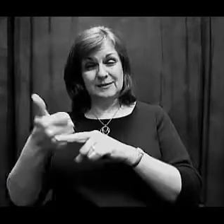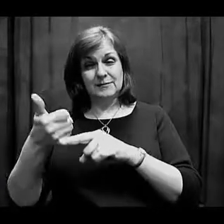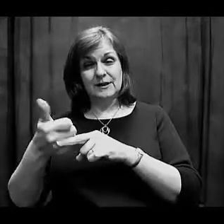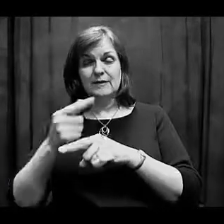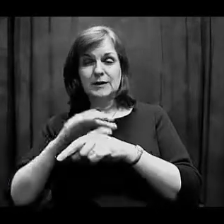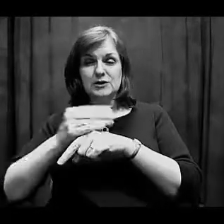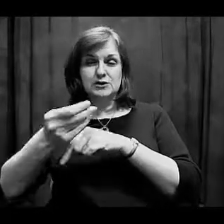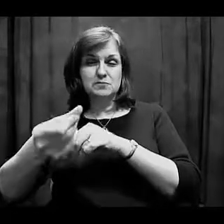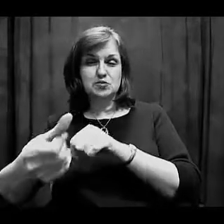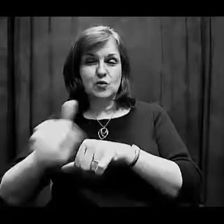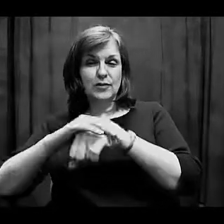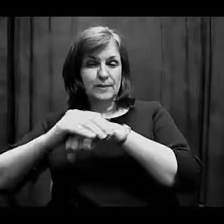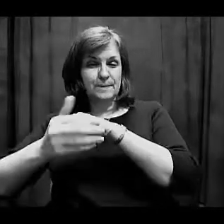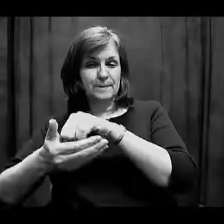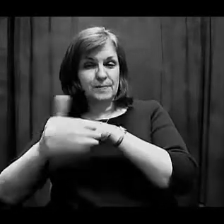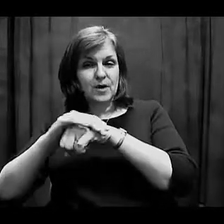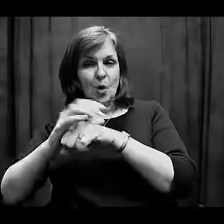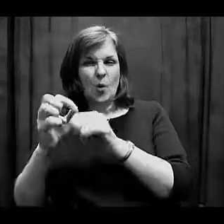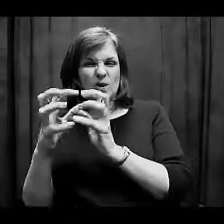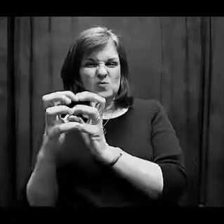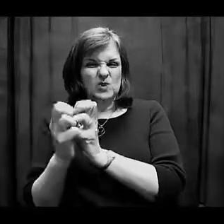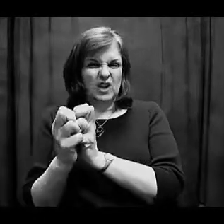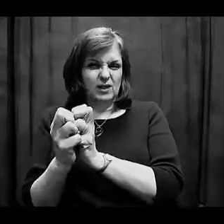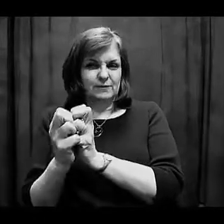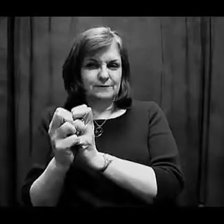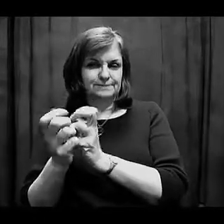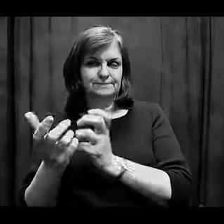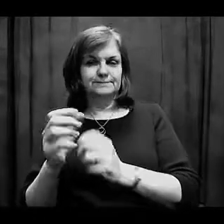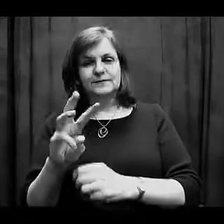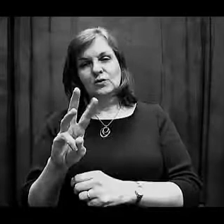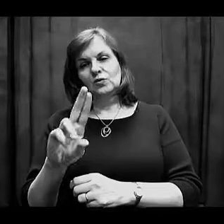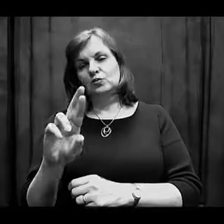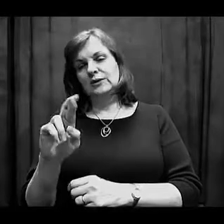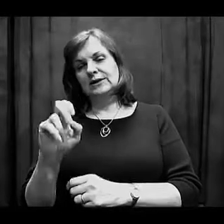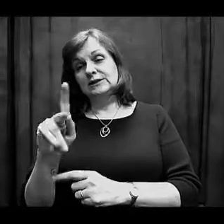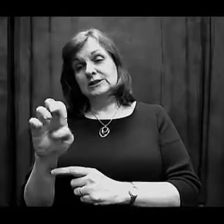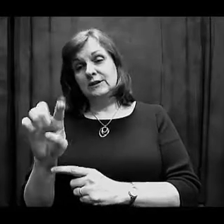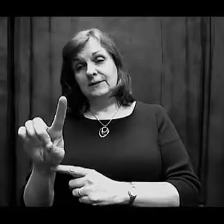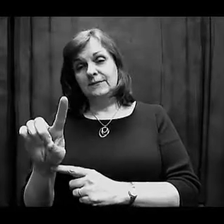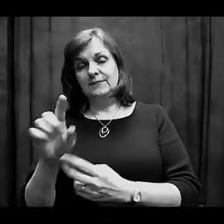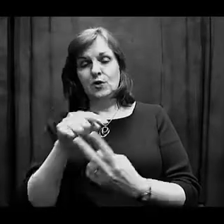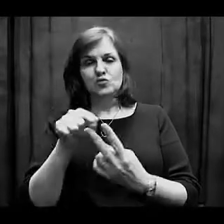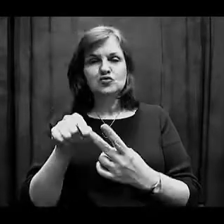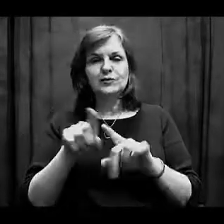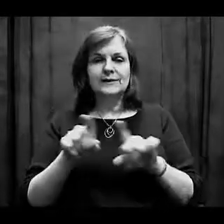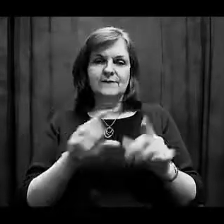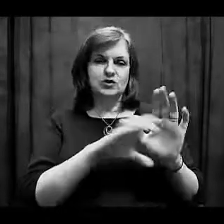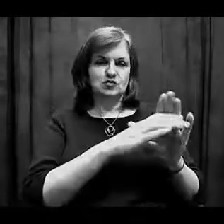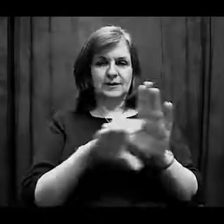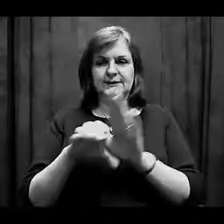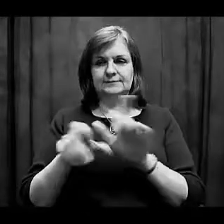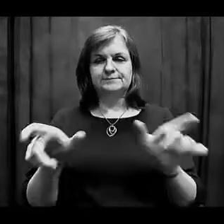whether or not the peas are smooth or wrinkley -- so those are two traits